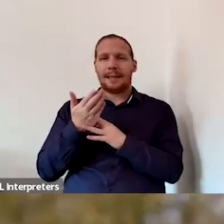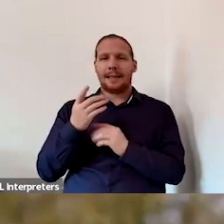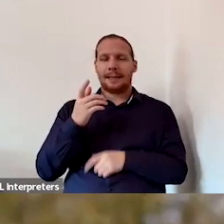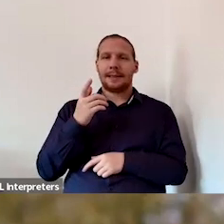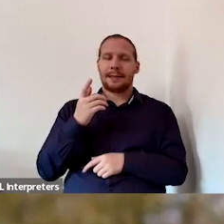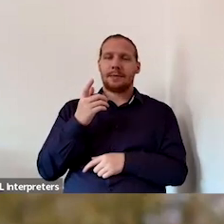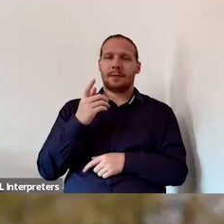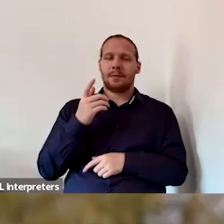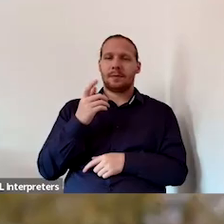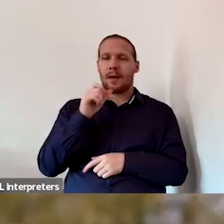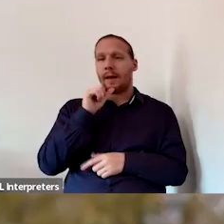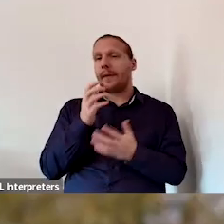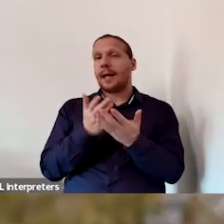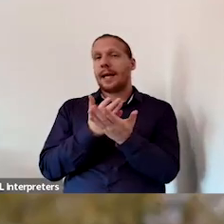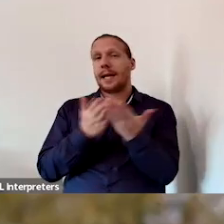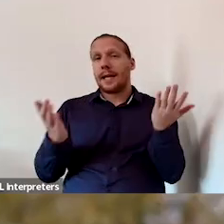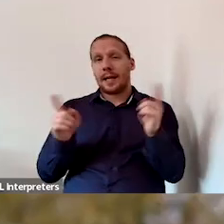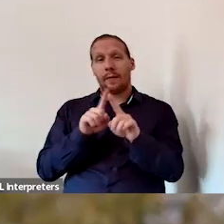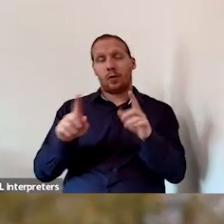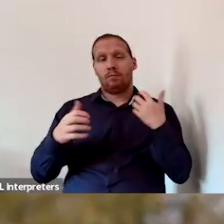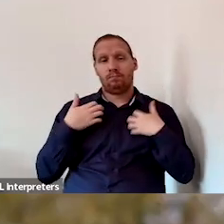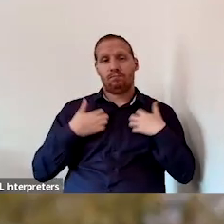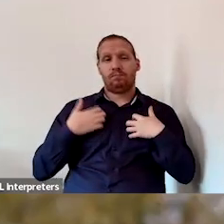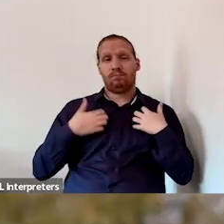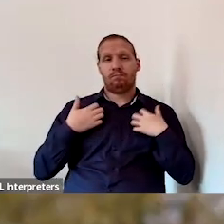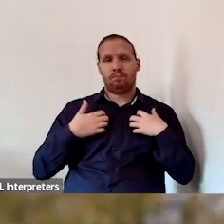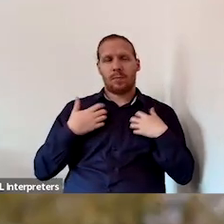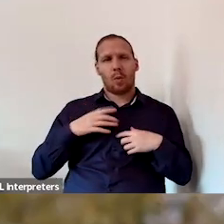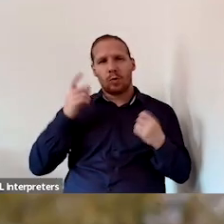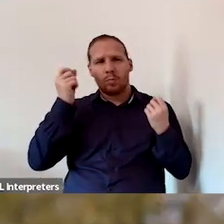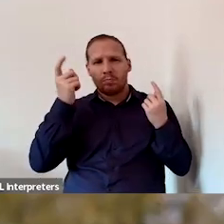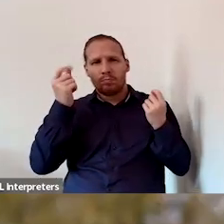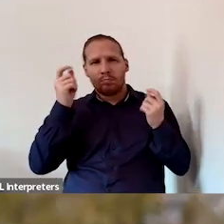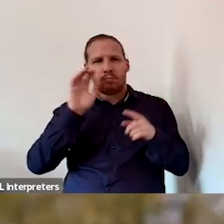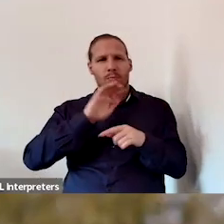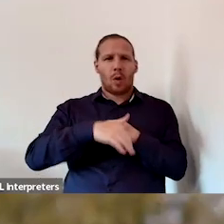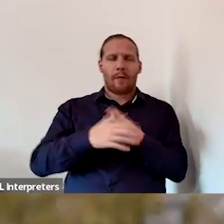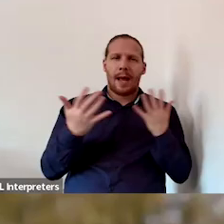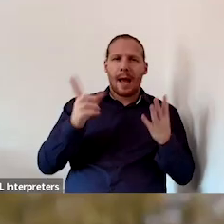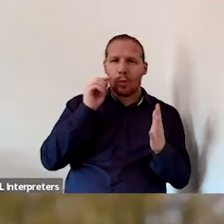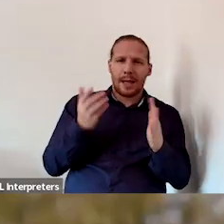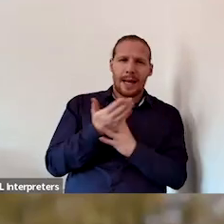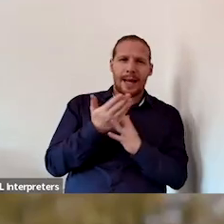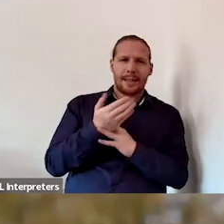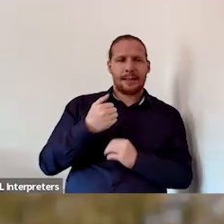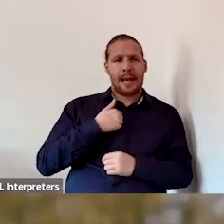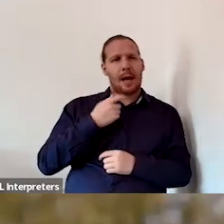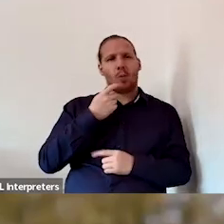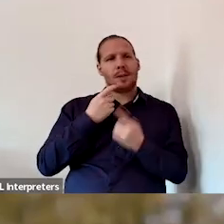So for anyone on the webinar who's interested in, understanding how they can access the 15 year data set or any of the data